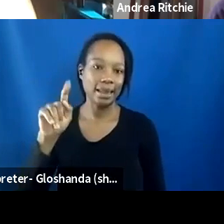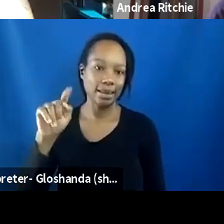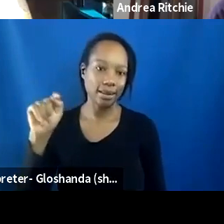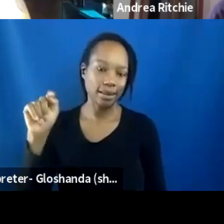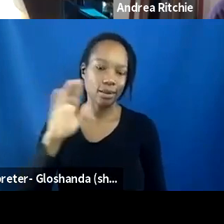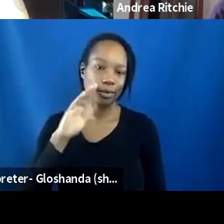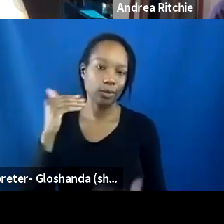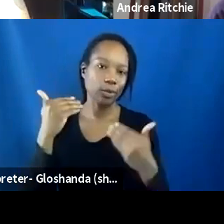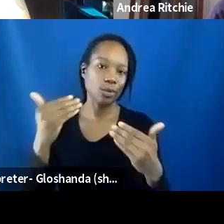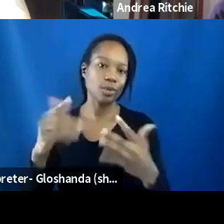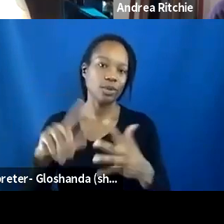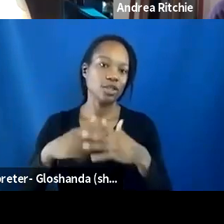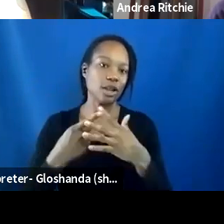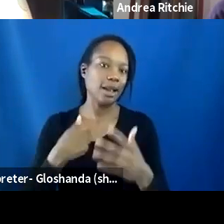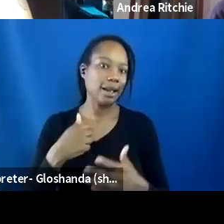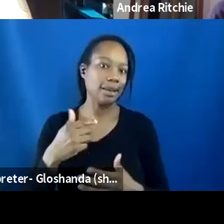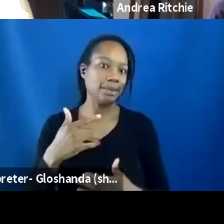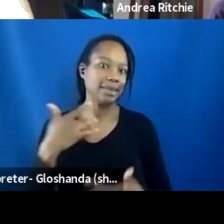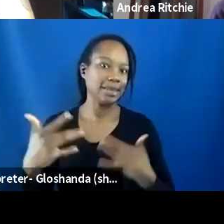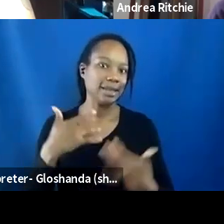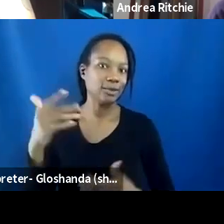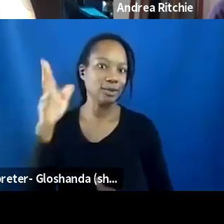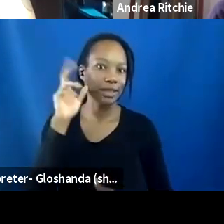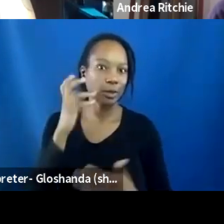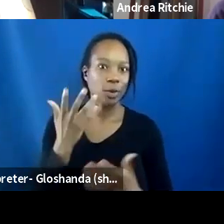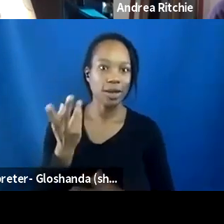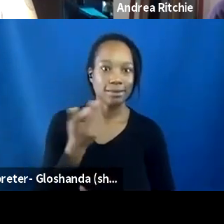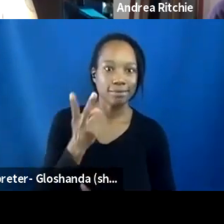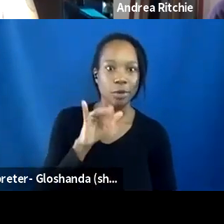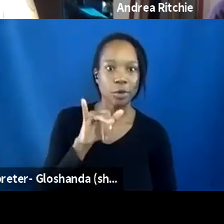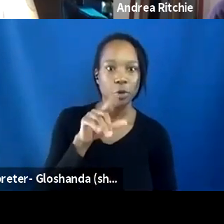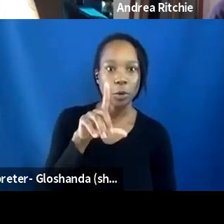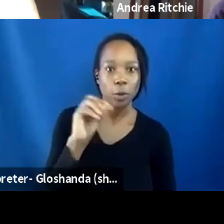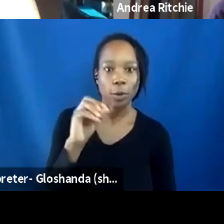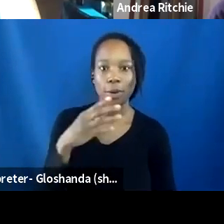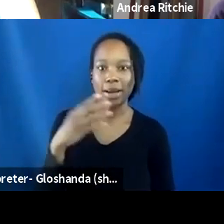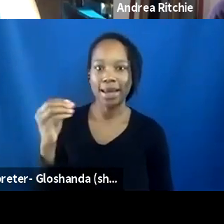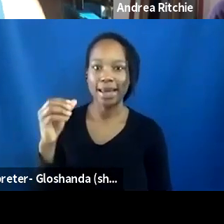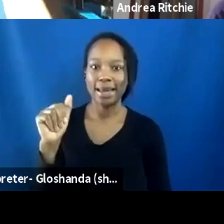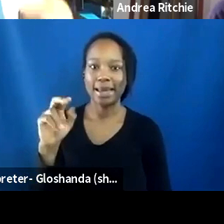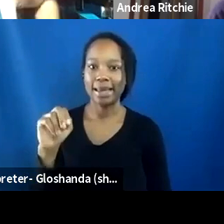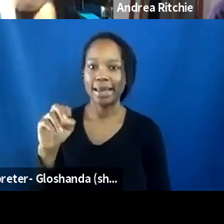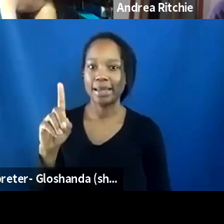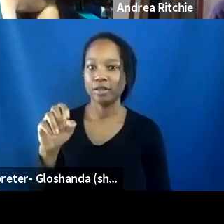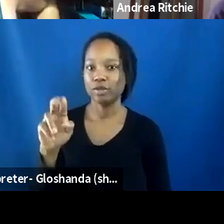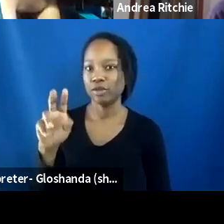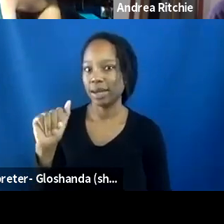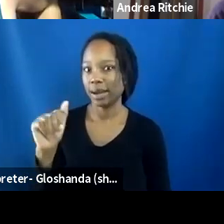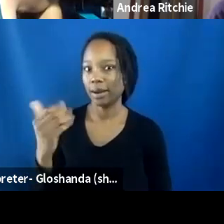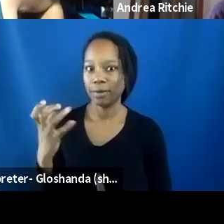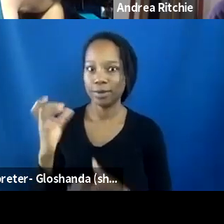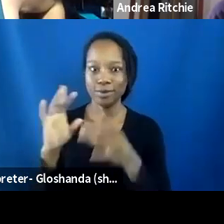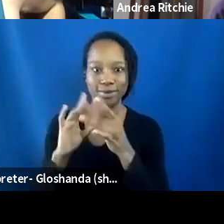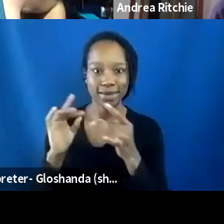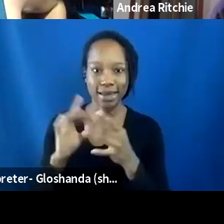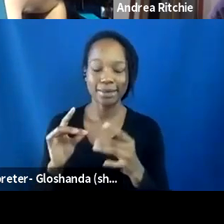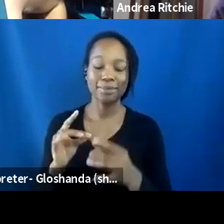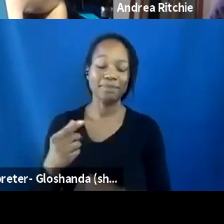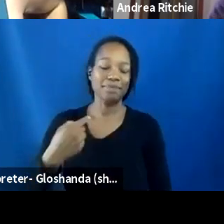what Yolo and Andrea have to say So, this is Elliott, E-L-L-I-O-T-T.